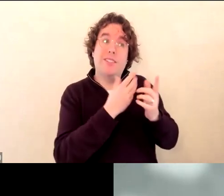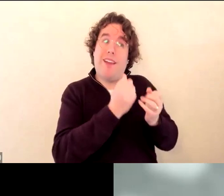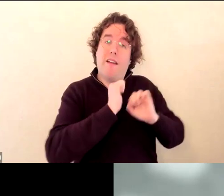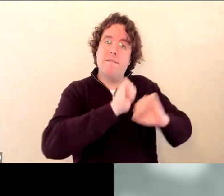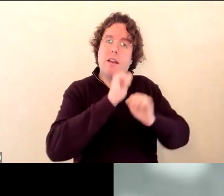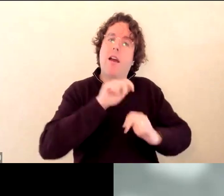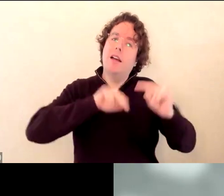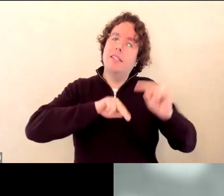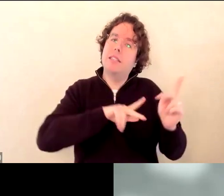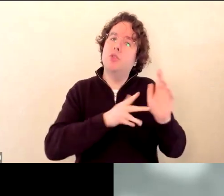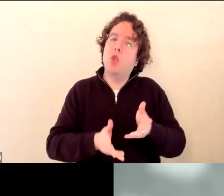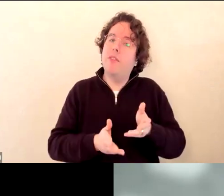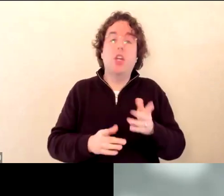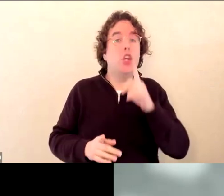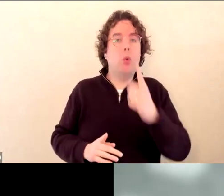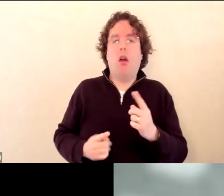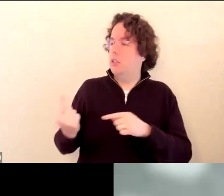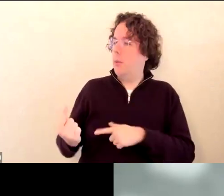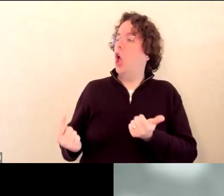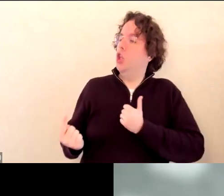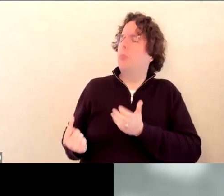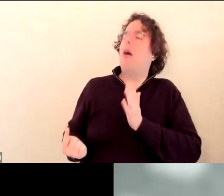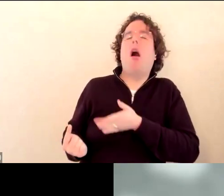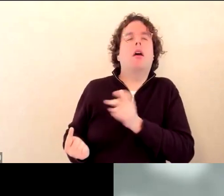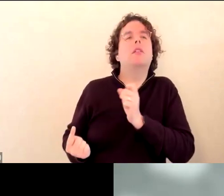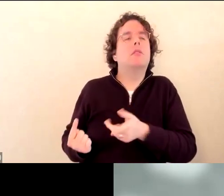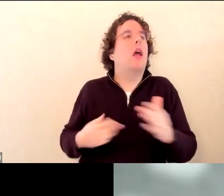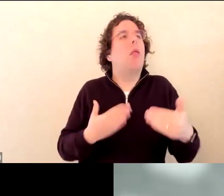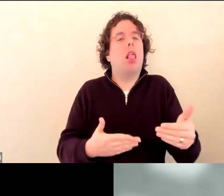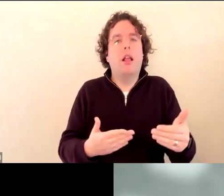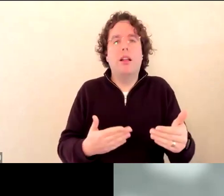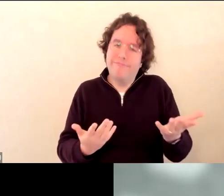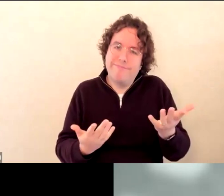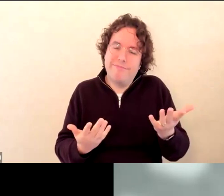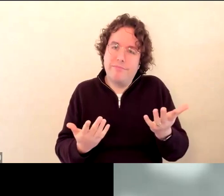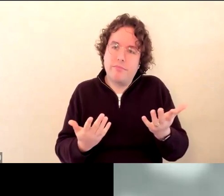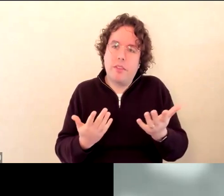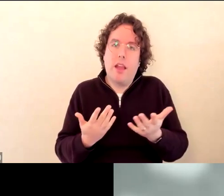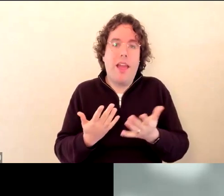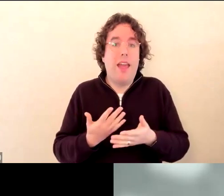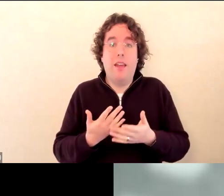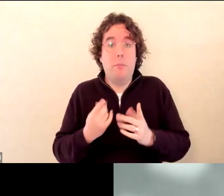you can't assume someone's disabled. And of course, as, as people who've worked with or, or have any knowledge of disabilities know,